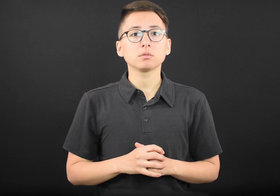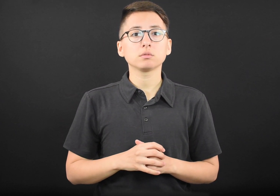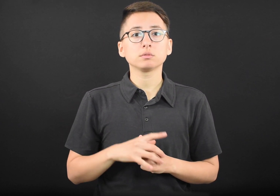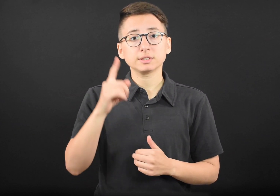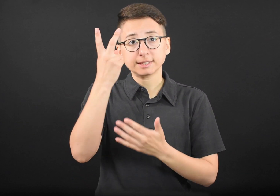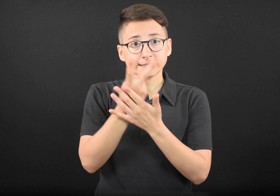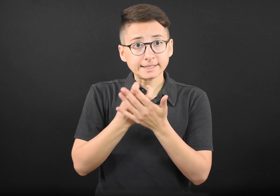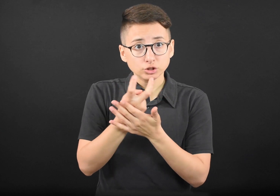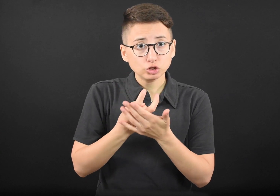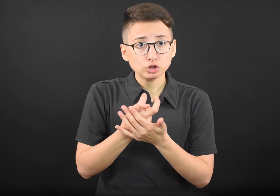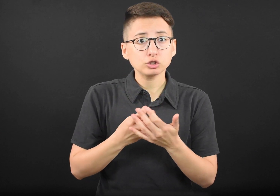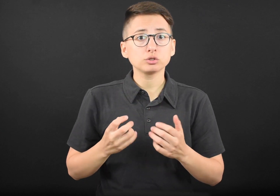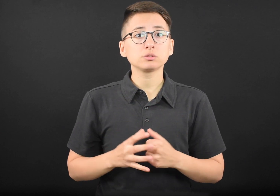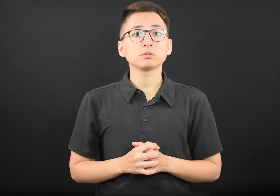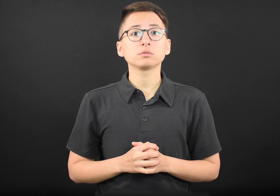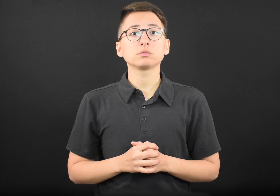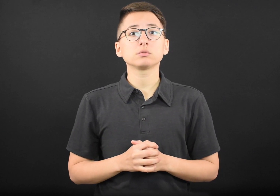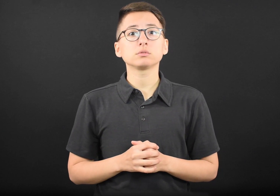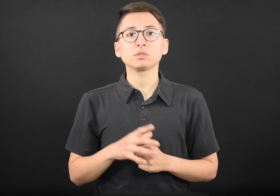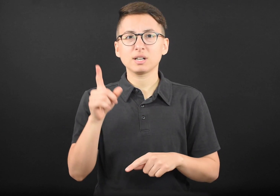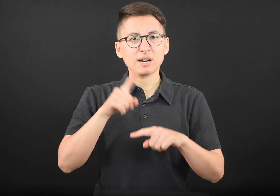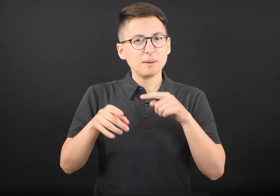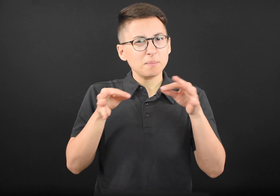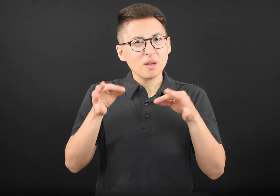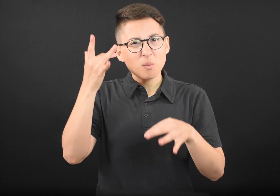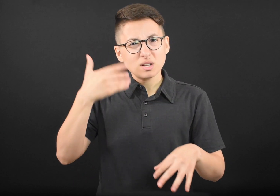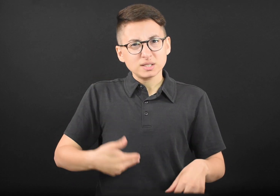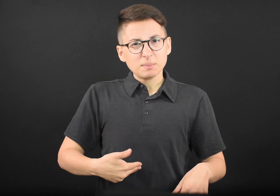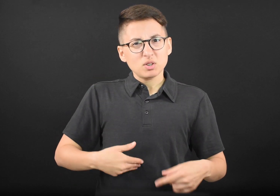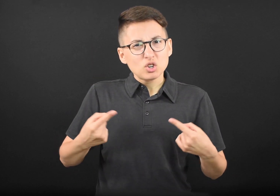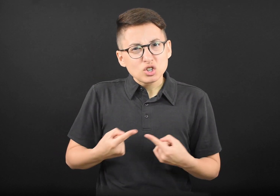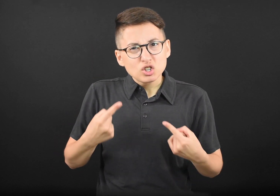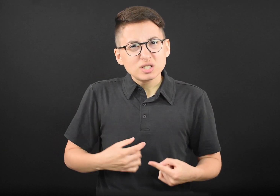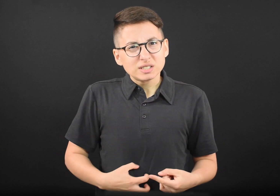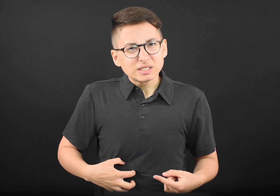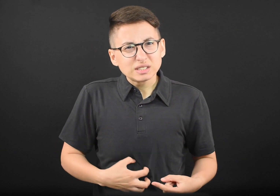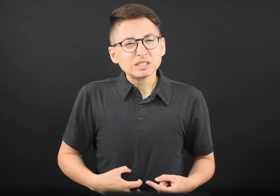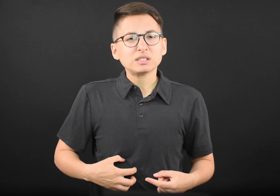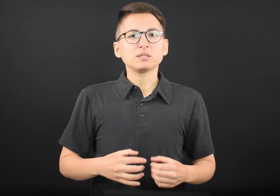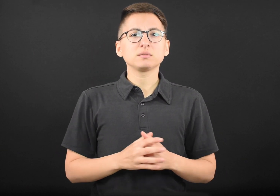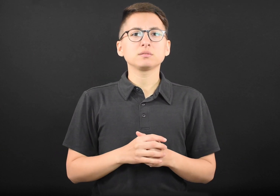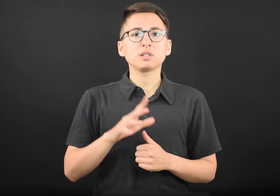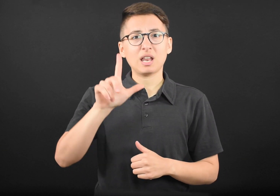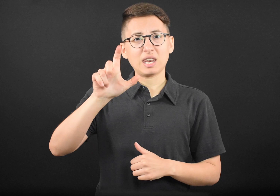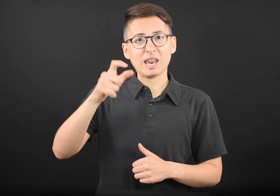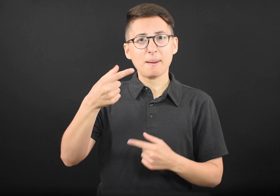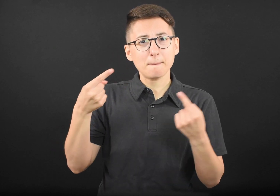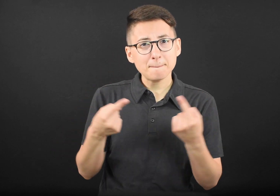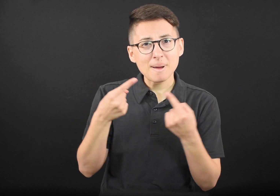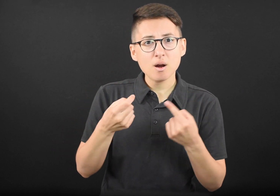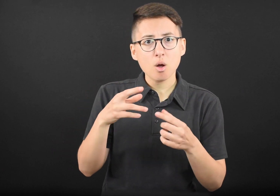● unexplained abdominal pain; or ● new leg pain or swelling.